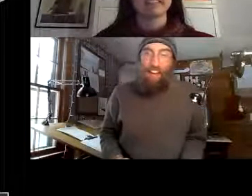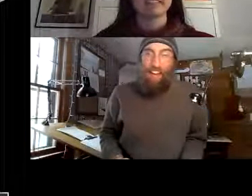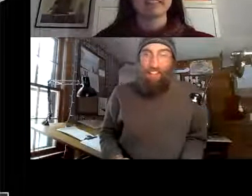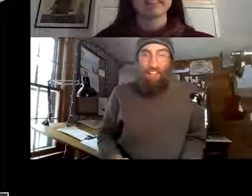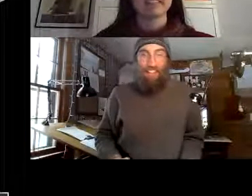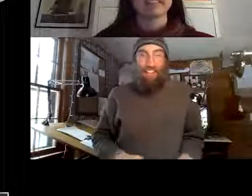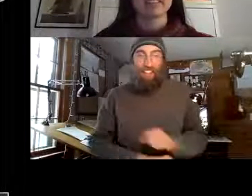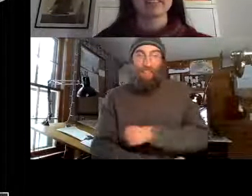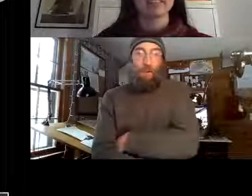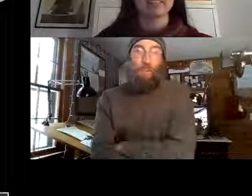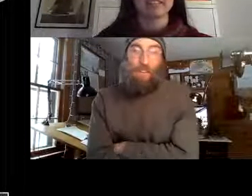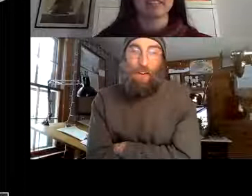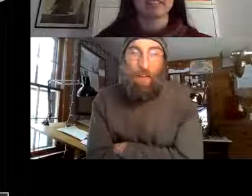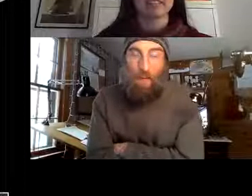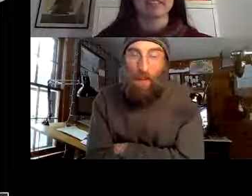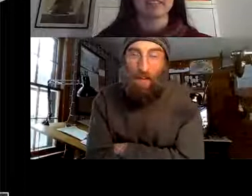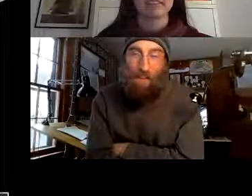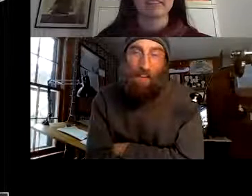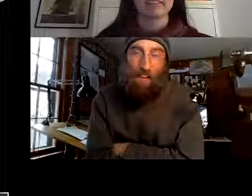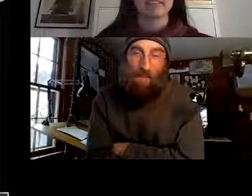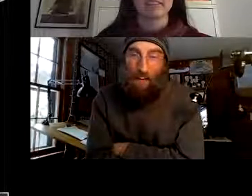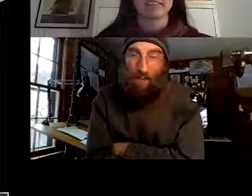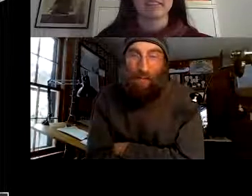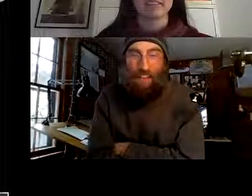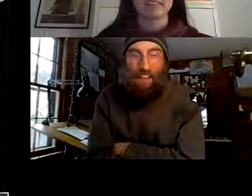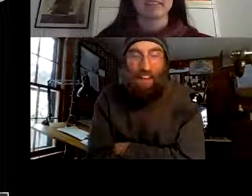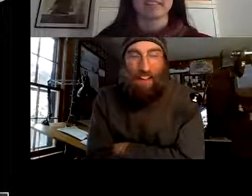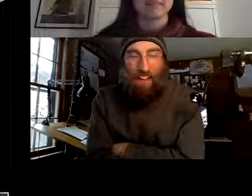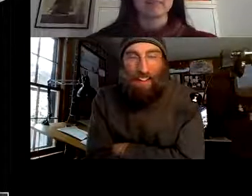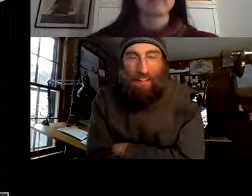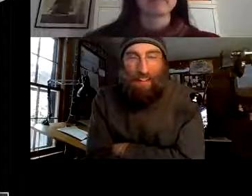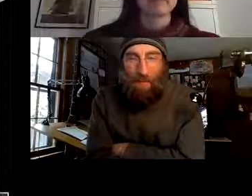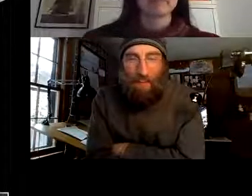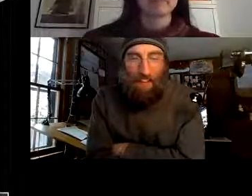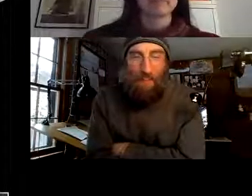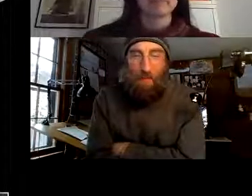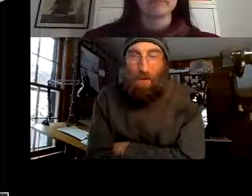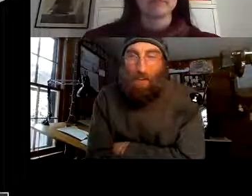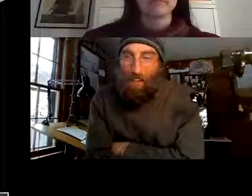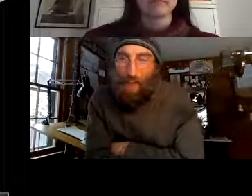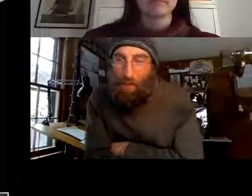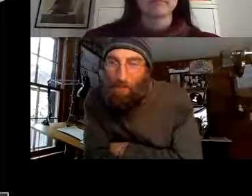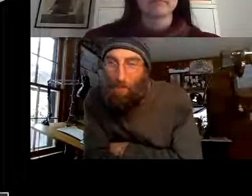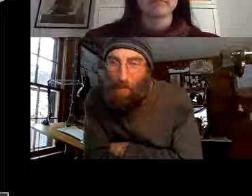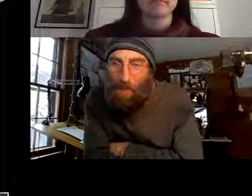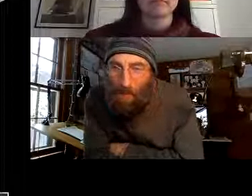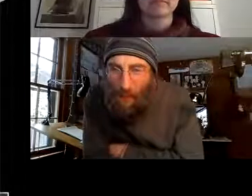They have a Civil War poster, I've walked by all my life, and when I drew this, I thought, let me go get the wording of that, I believe